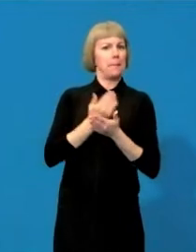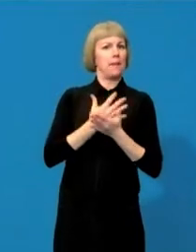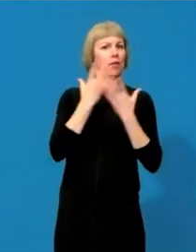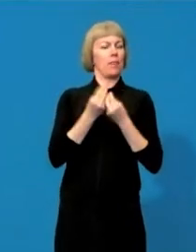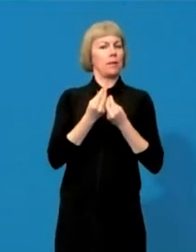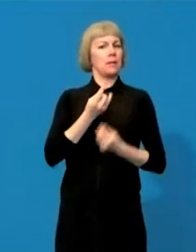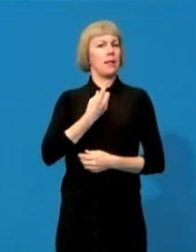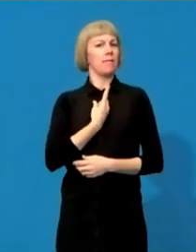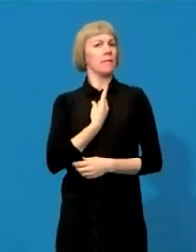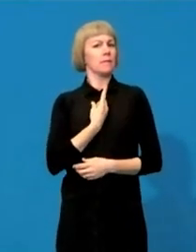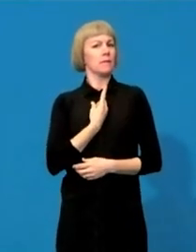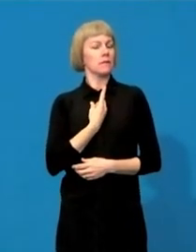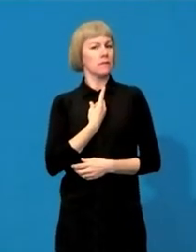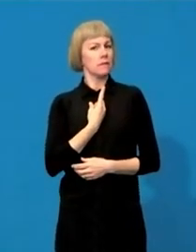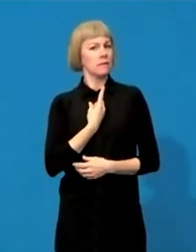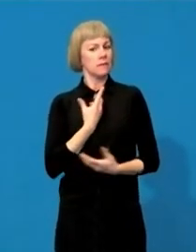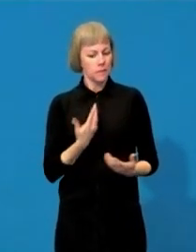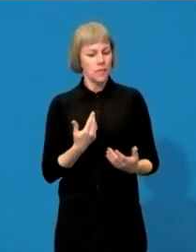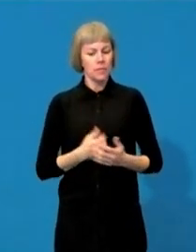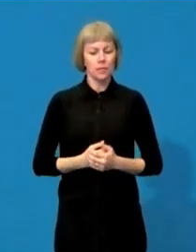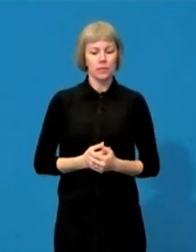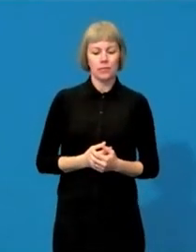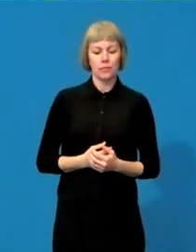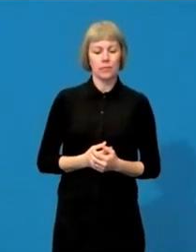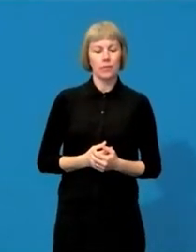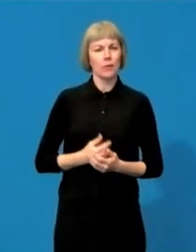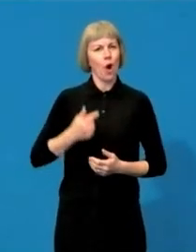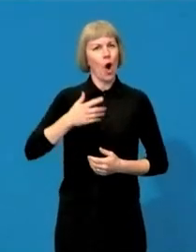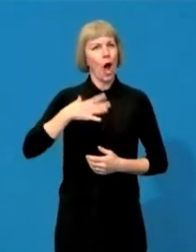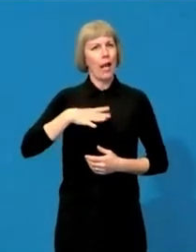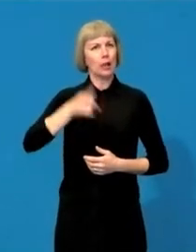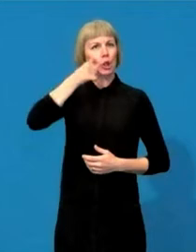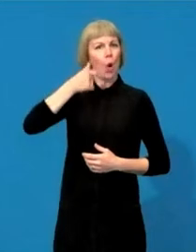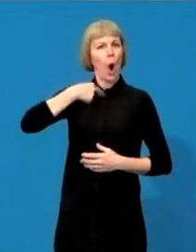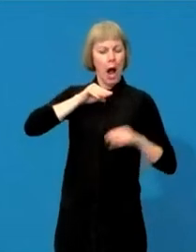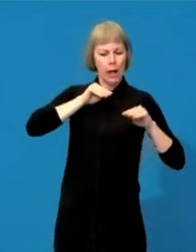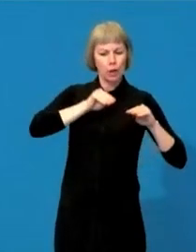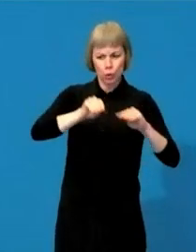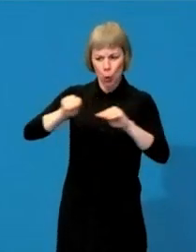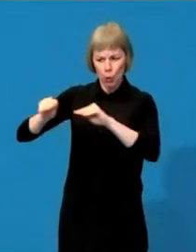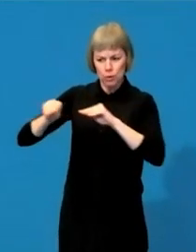Then I know that I got - you know, I taught 10 good people and there is 10 more good